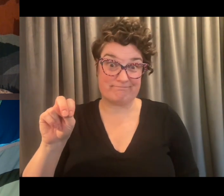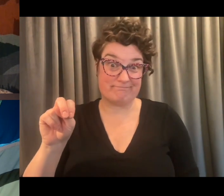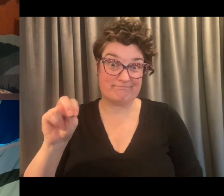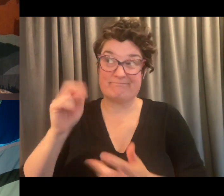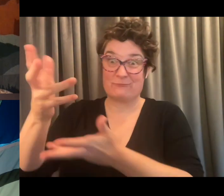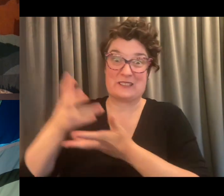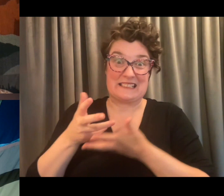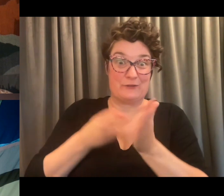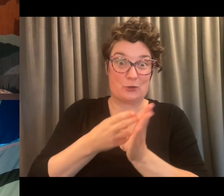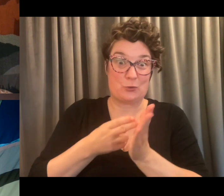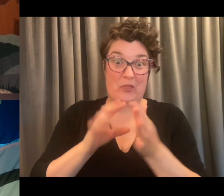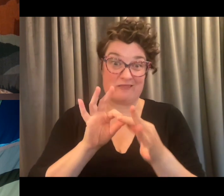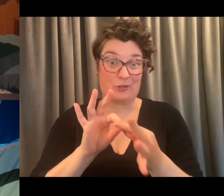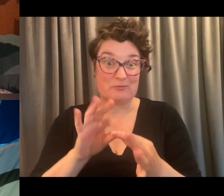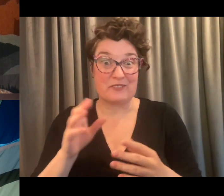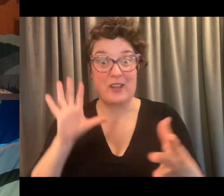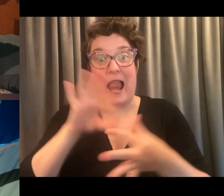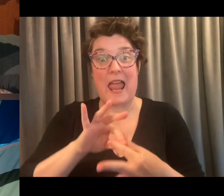Nomy: Mm-hmm. Mm-hmm. Yeah.